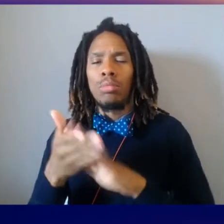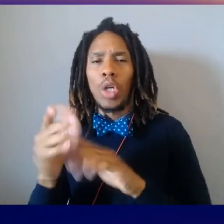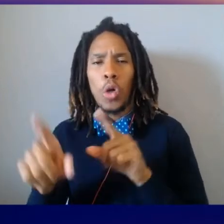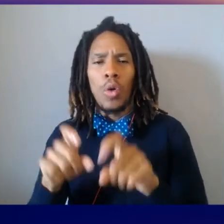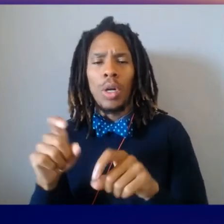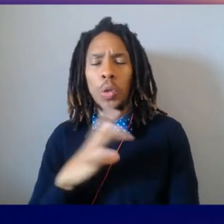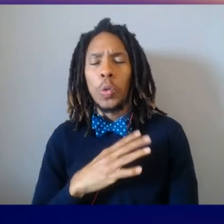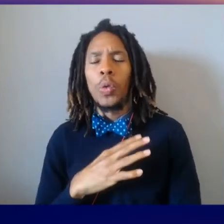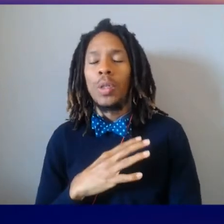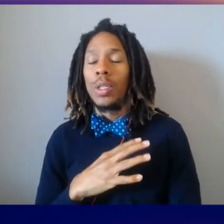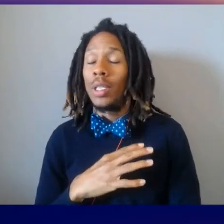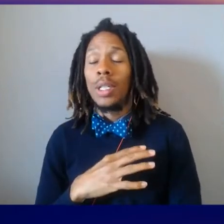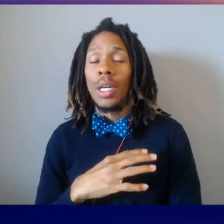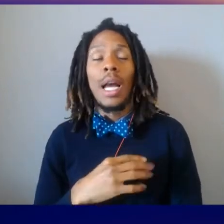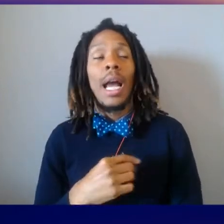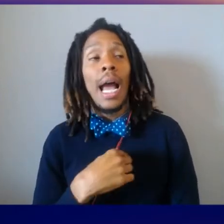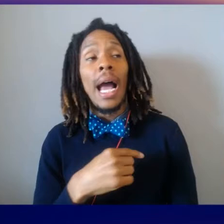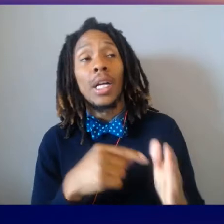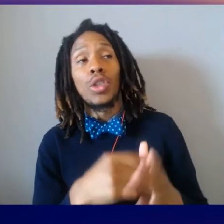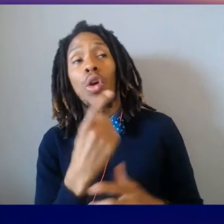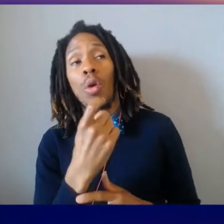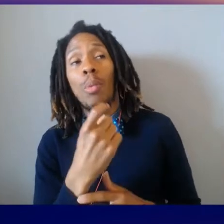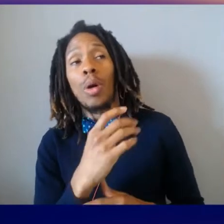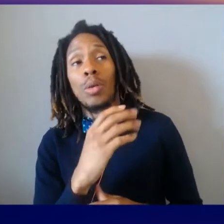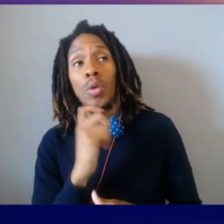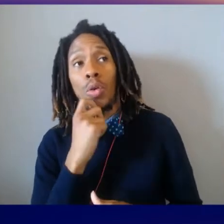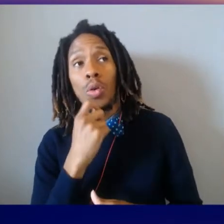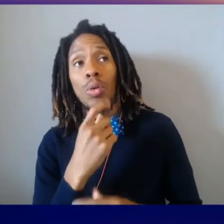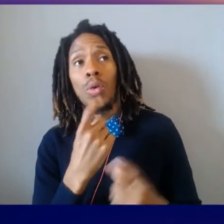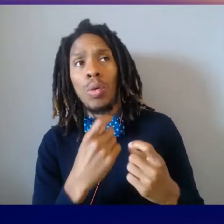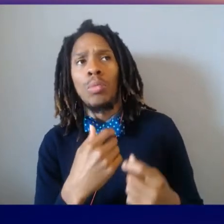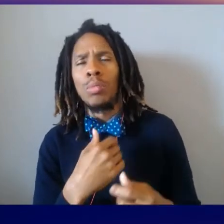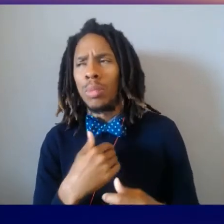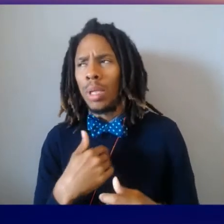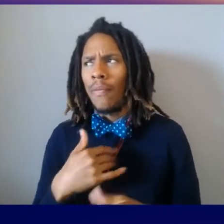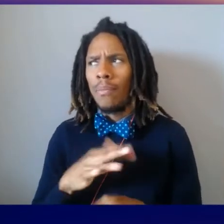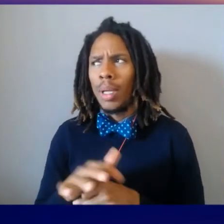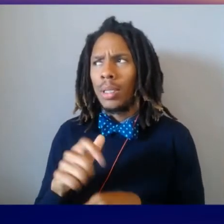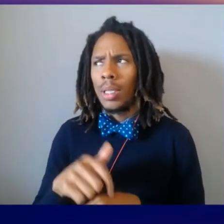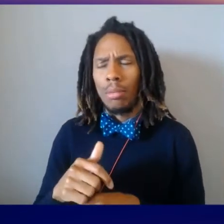I can show you one more cool query. We have time? Yes. We have time. Yeah. Yes, we have time. Yeah.